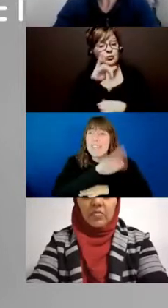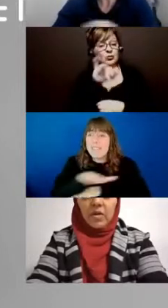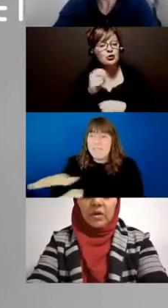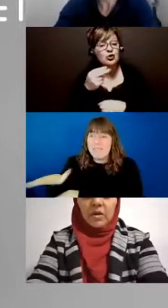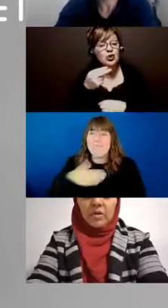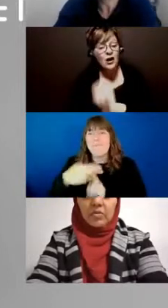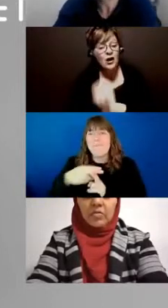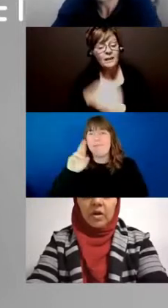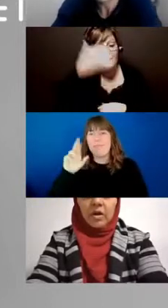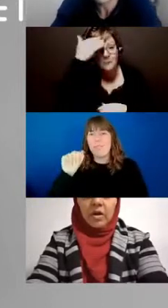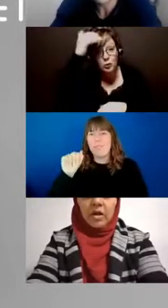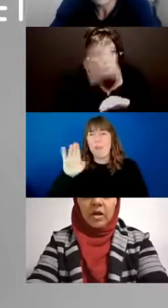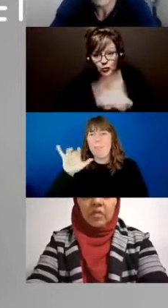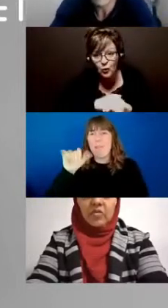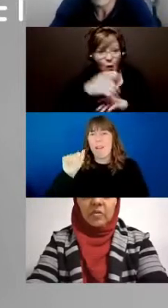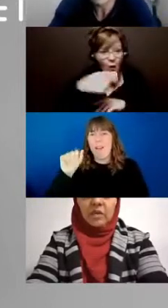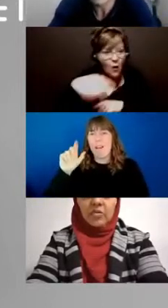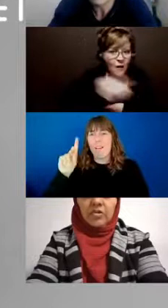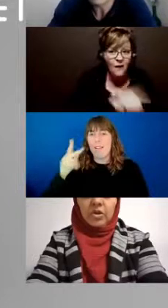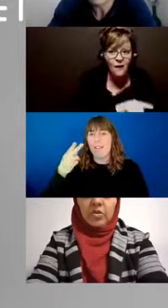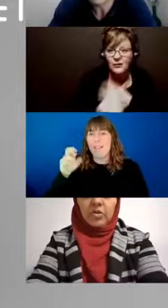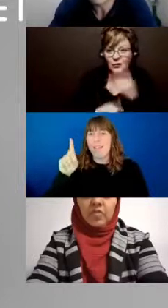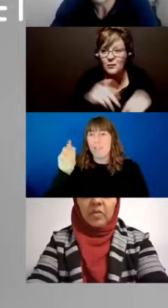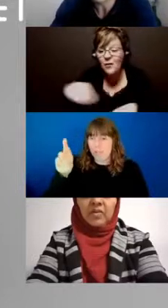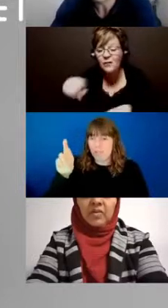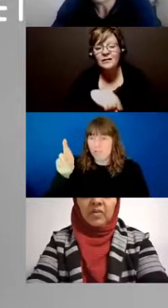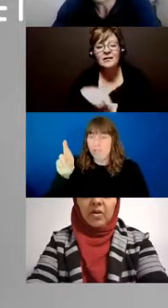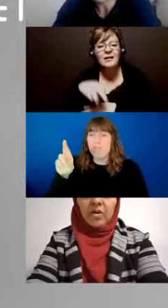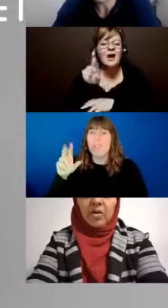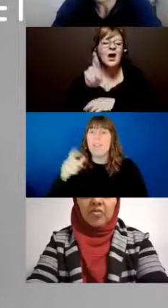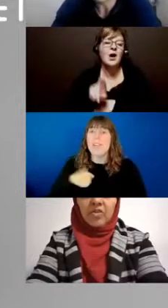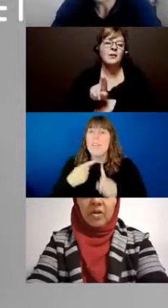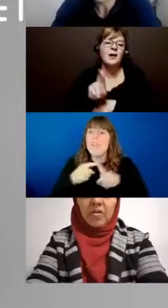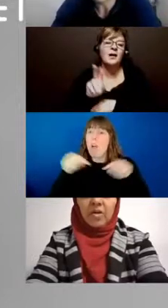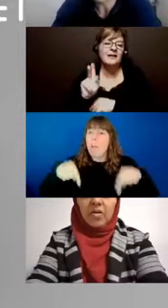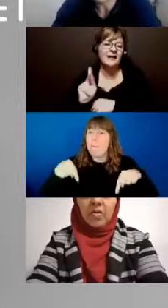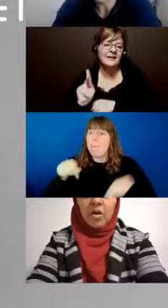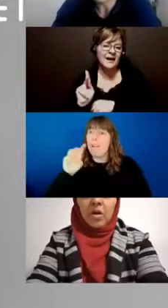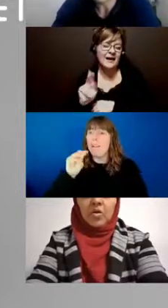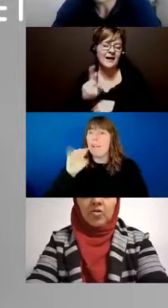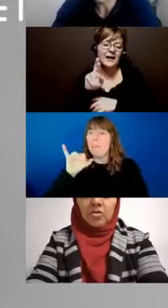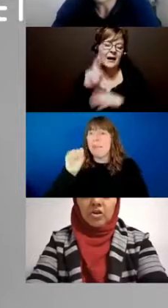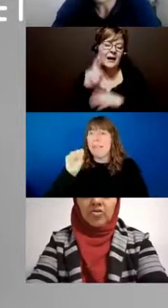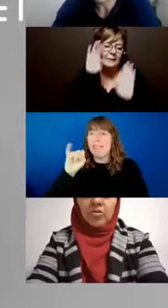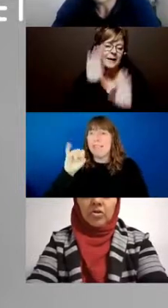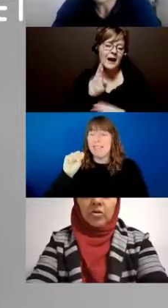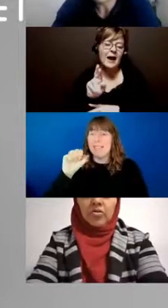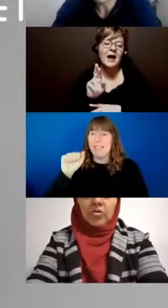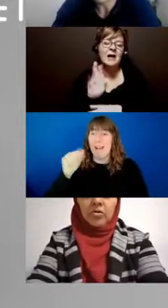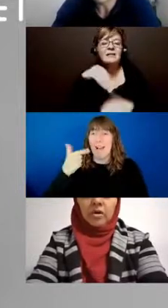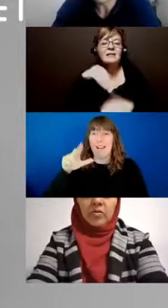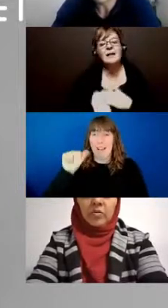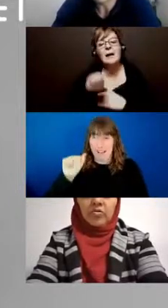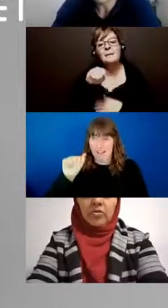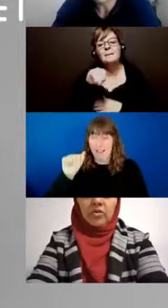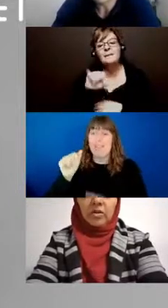Rabia Khedr i am speaking to you from mississauga ontario the traditional territories most recently